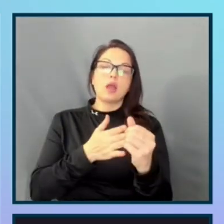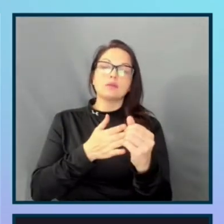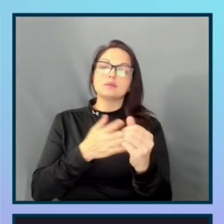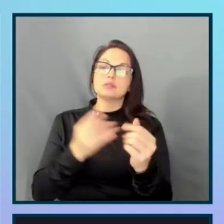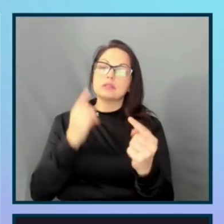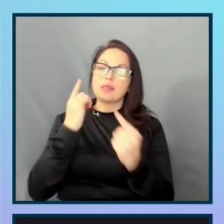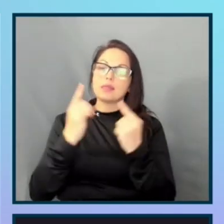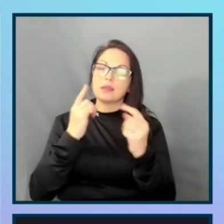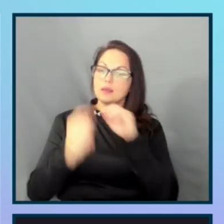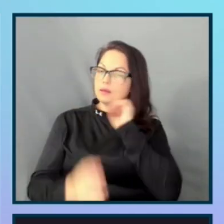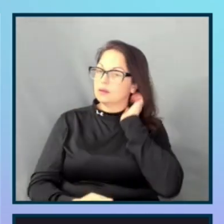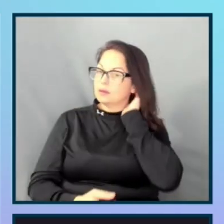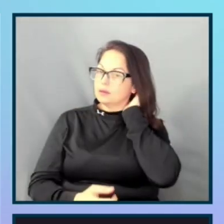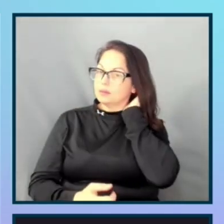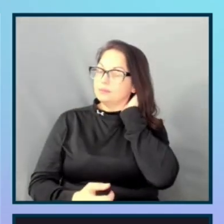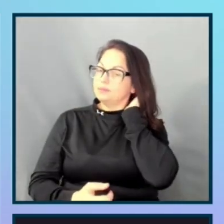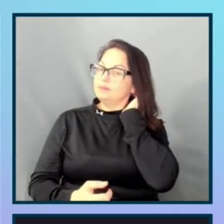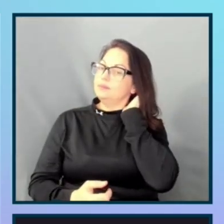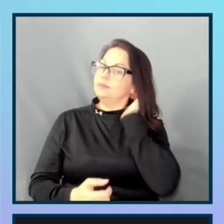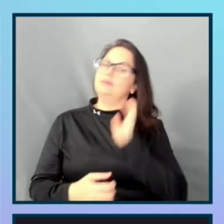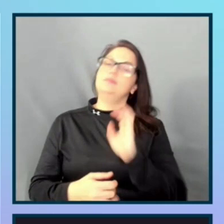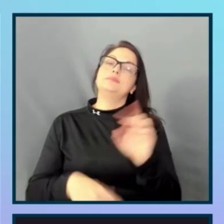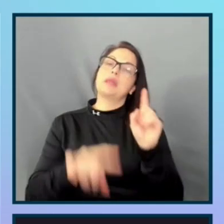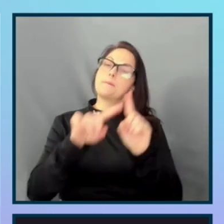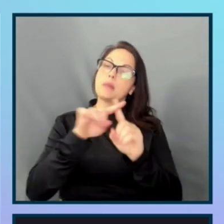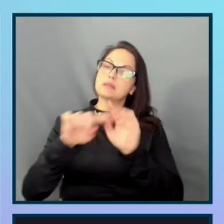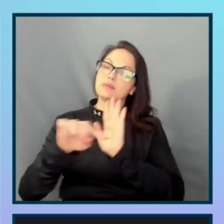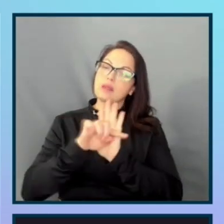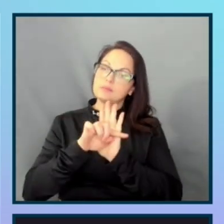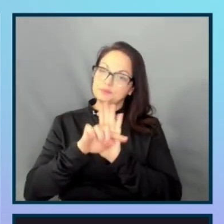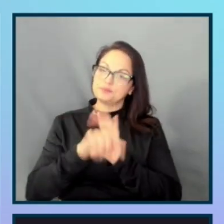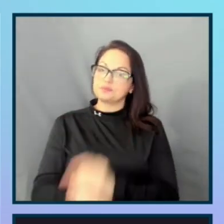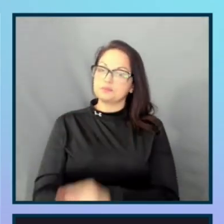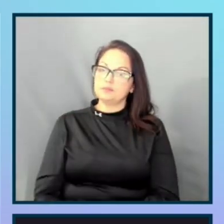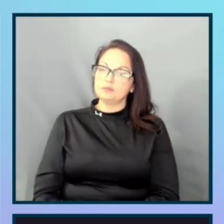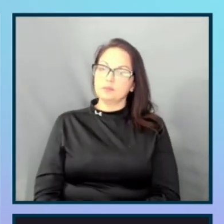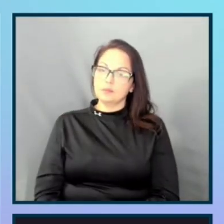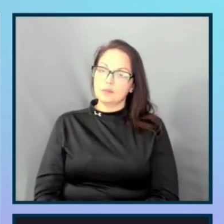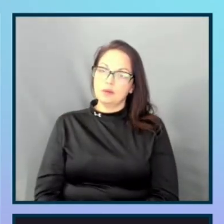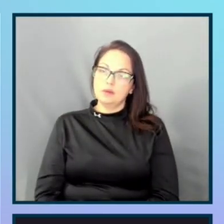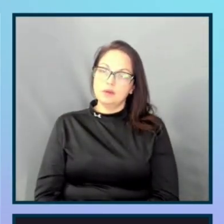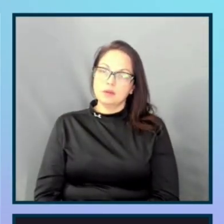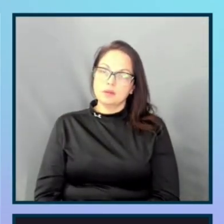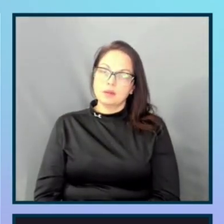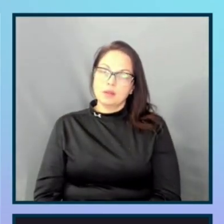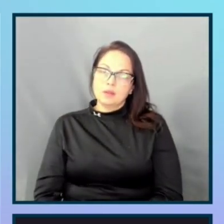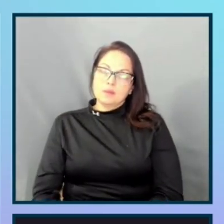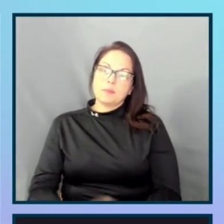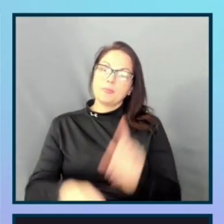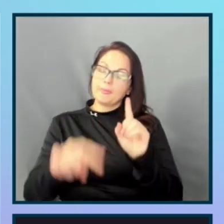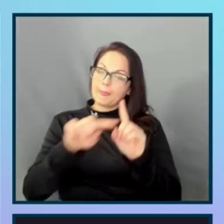And there's a number of positives and negatives in these. The positives being that they're very much sourced by real user feedback.